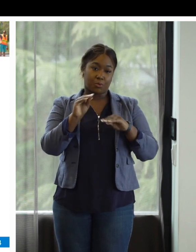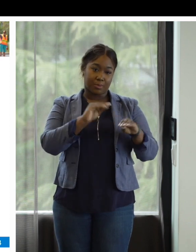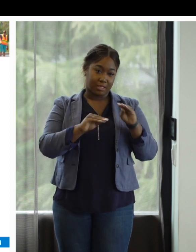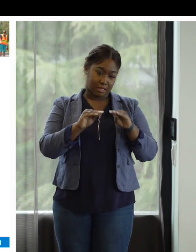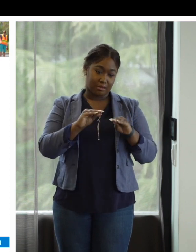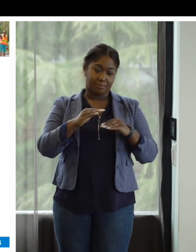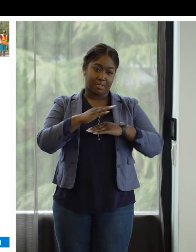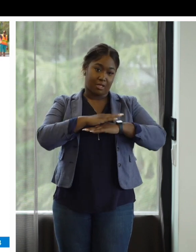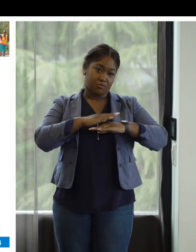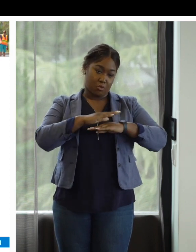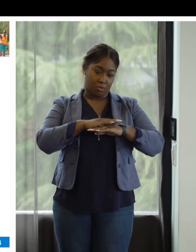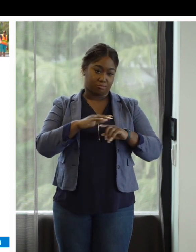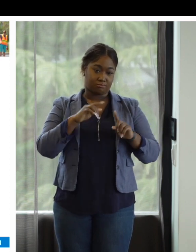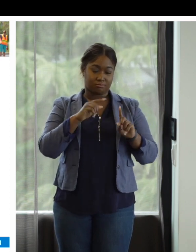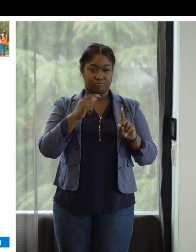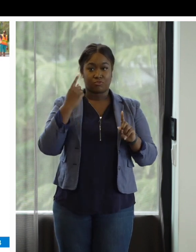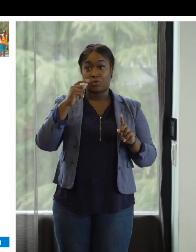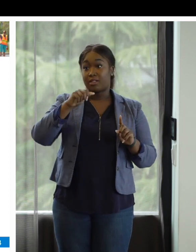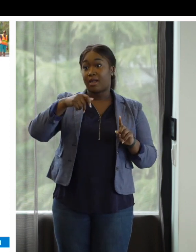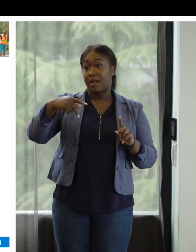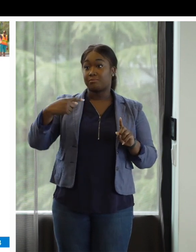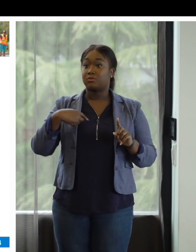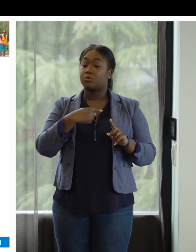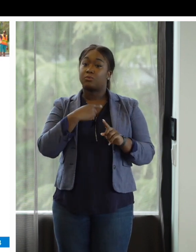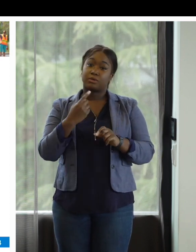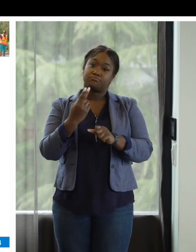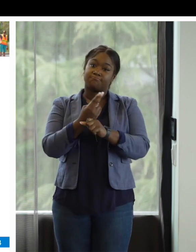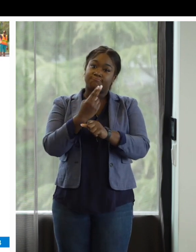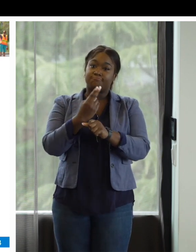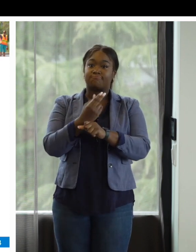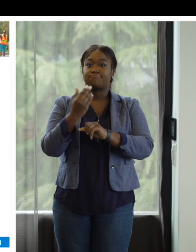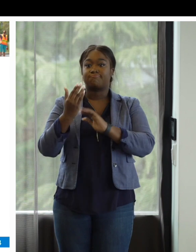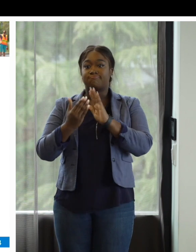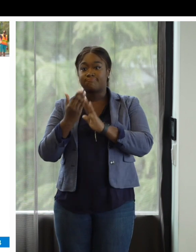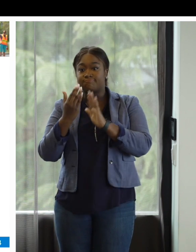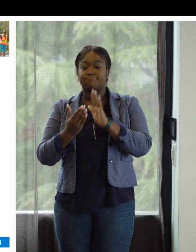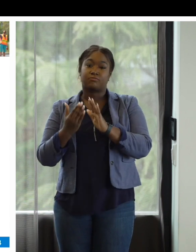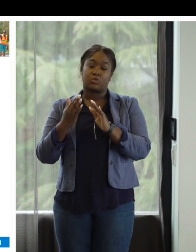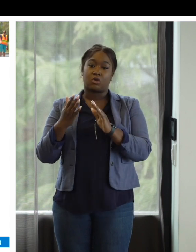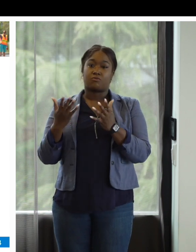programming interfaces associate with insuring that we don't